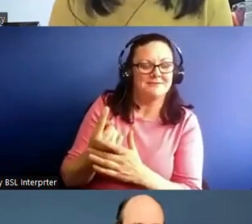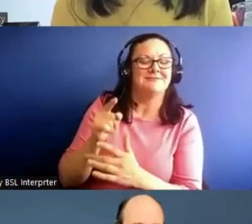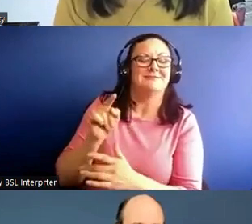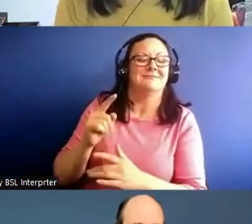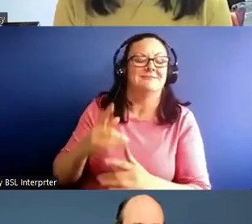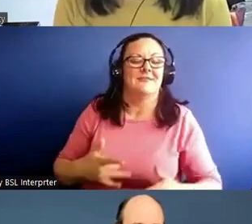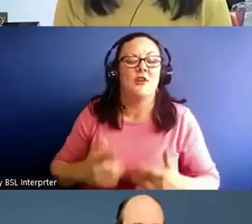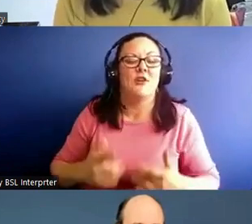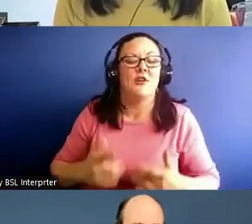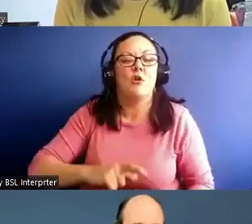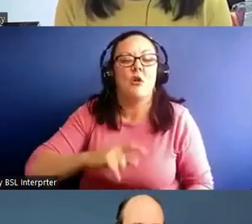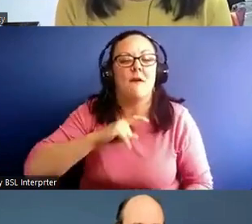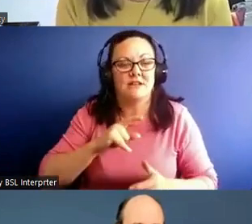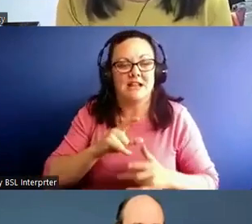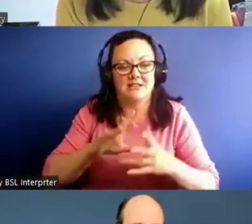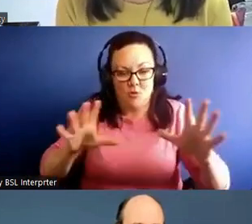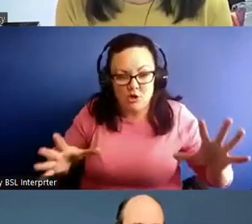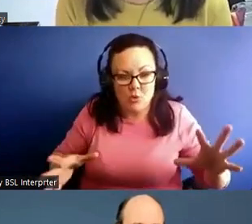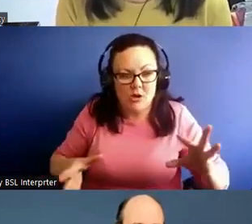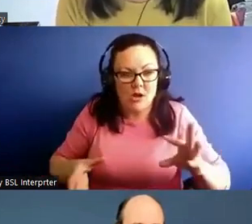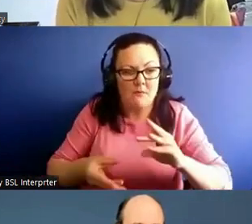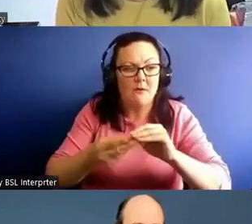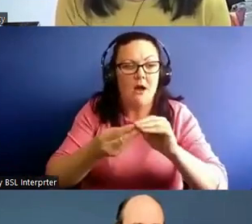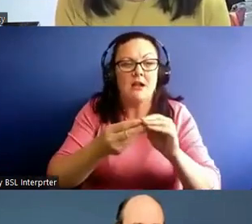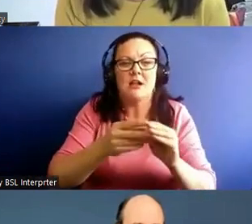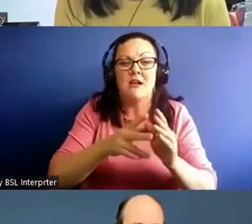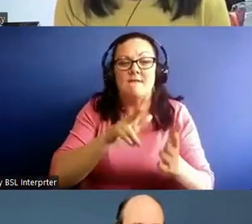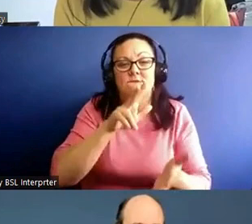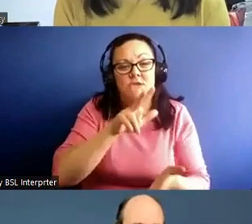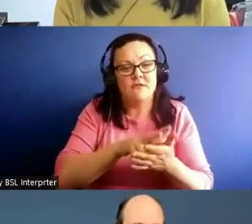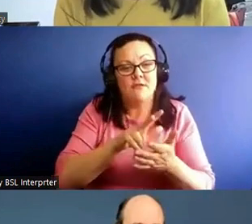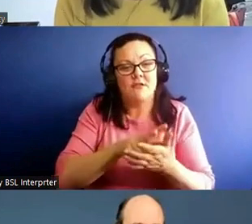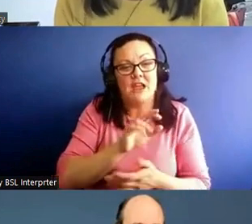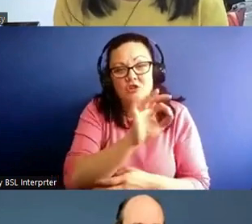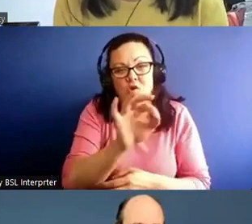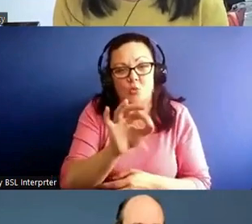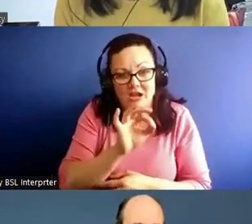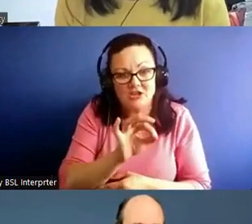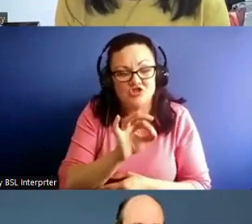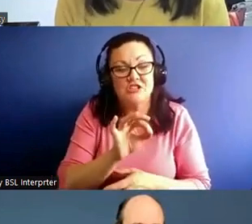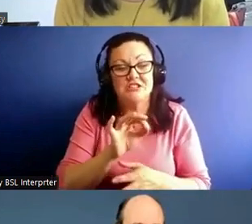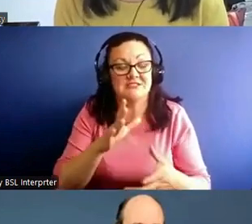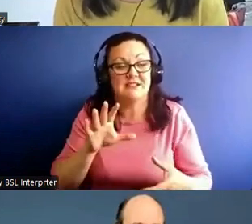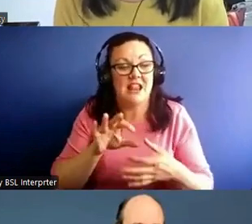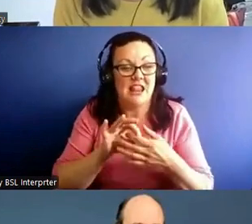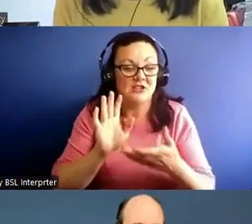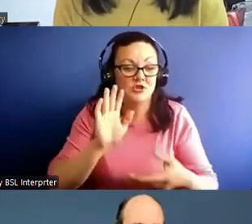combine verification questions around participation and inclusion and you